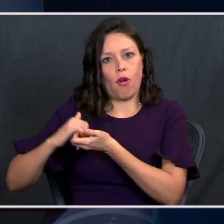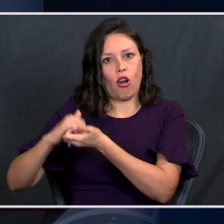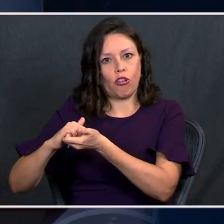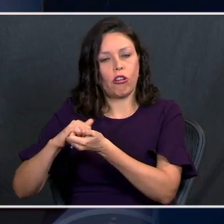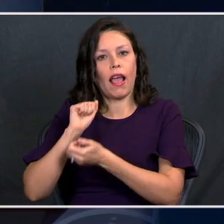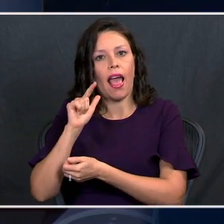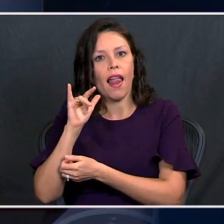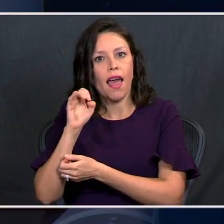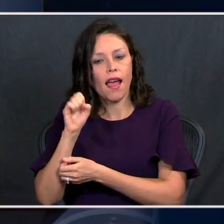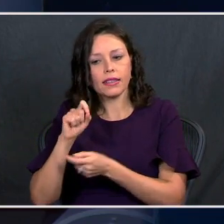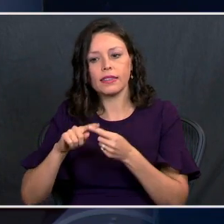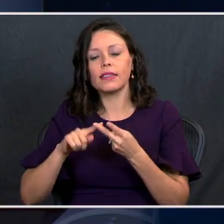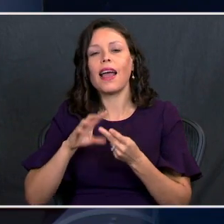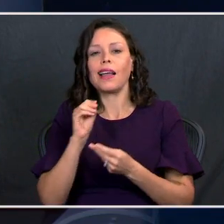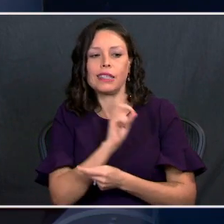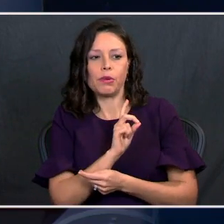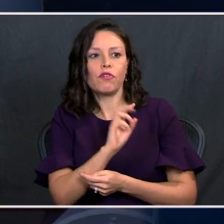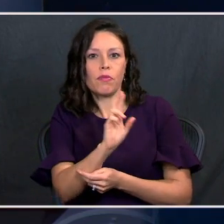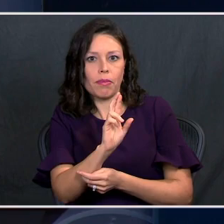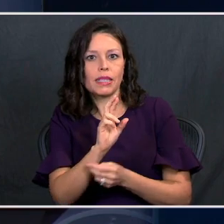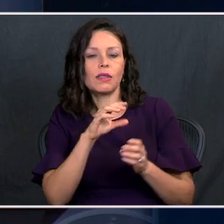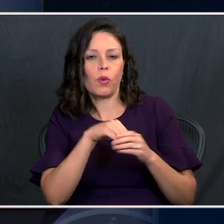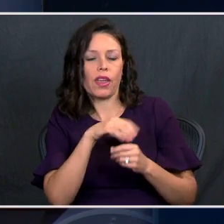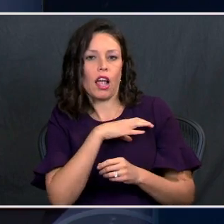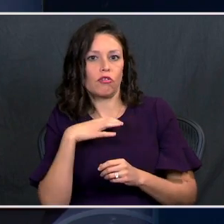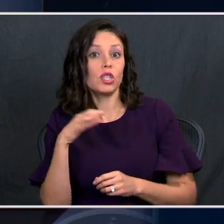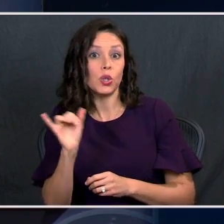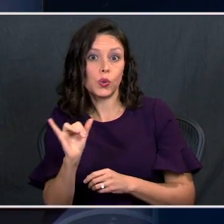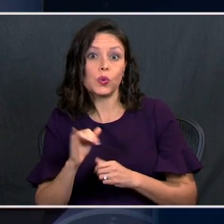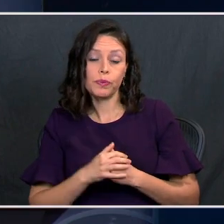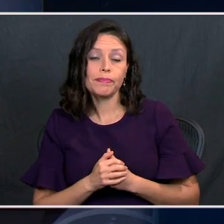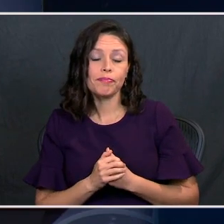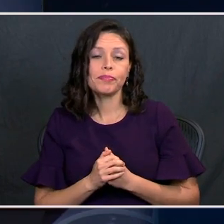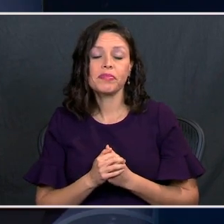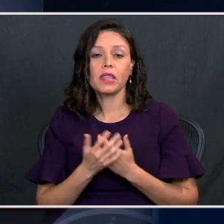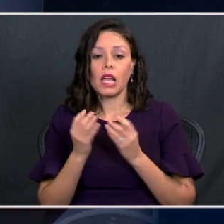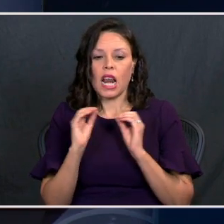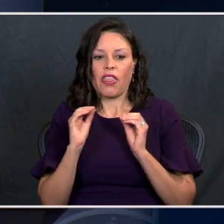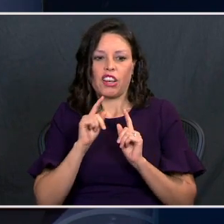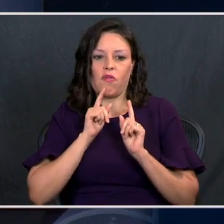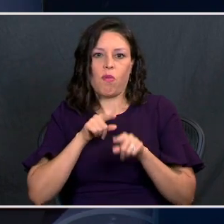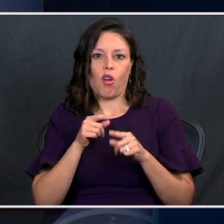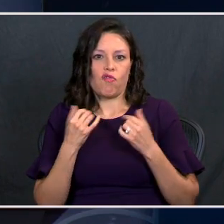and with Democrats and Republicans in Congress, as well. So nothing to report at this point in time,